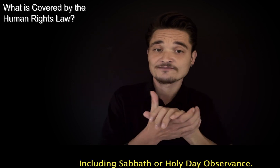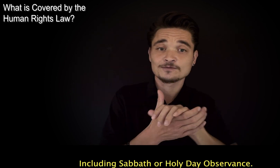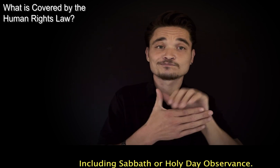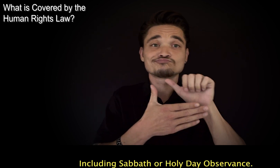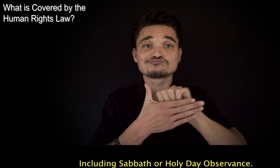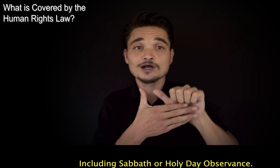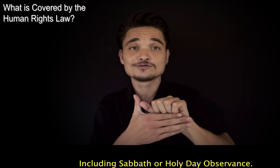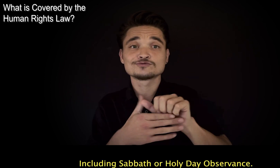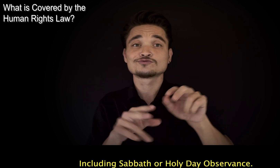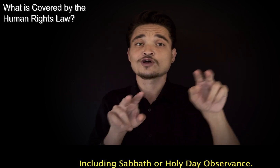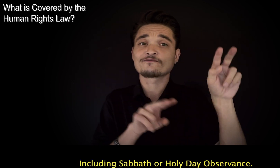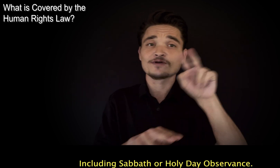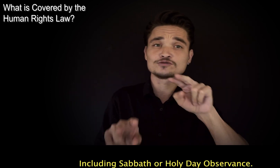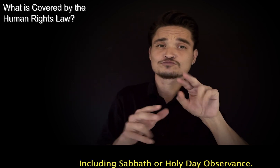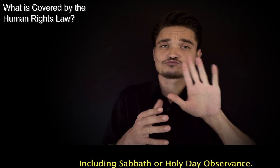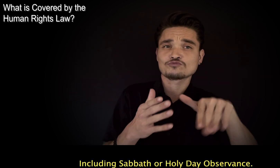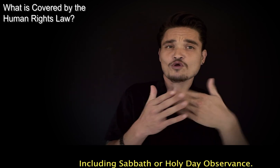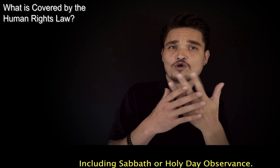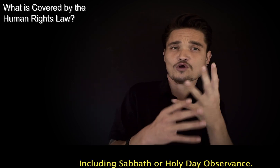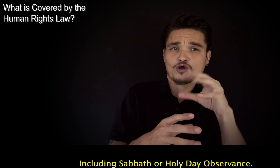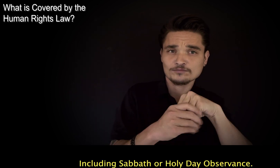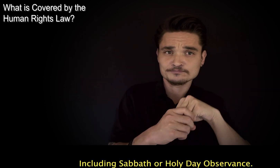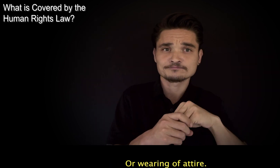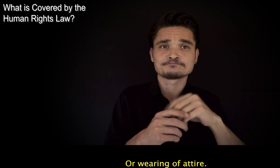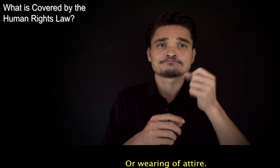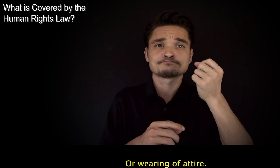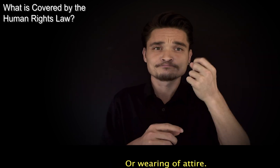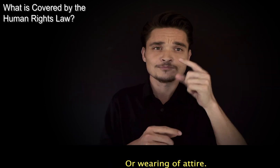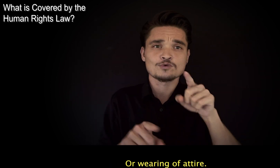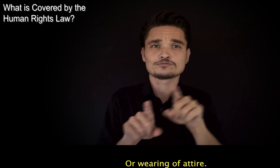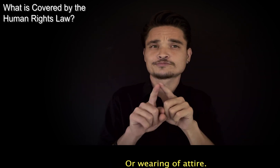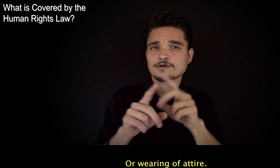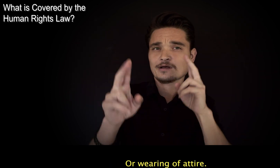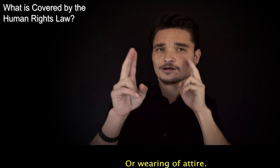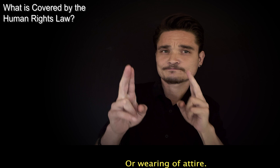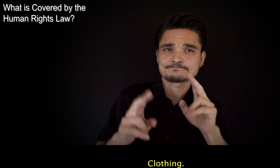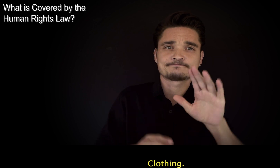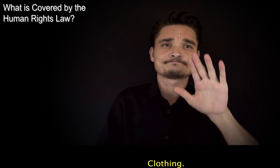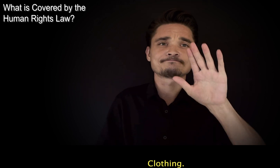Including Sabbath or Holy Day Observance. Or wearing of attire. Clothing.